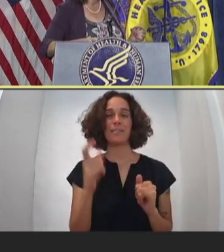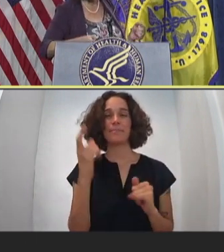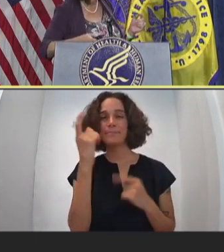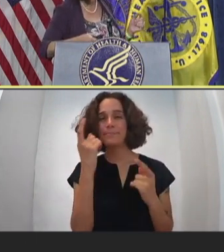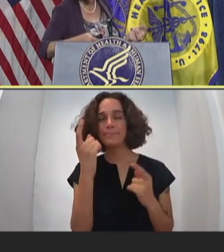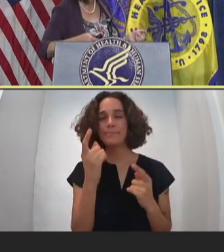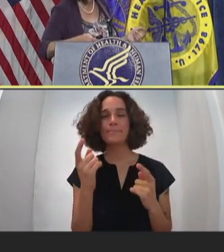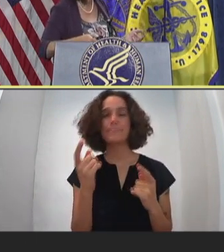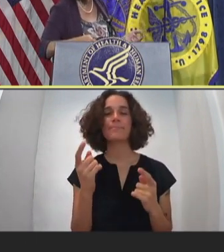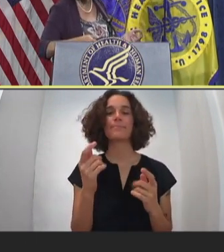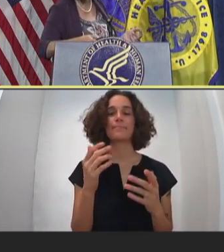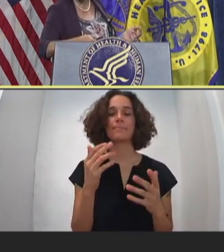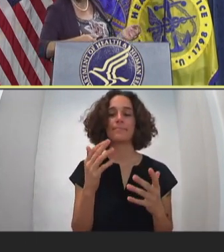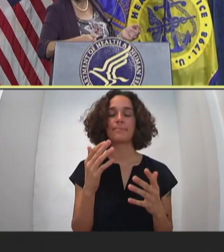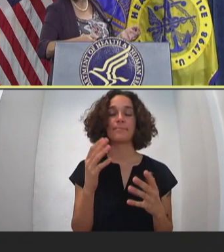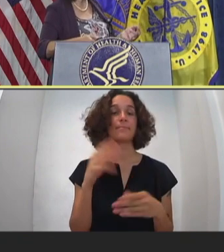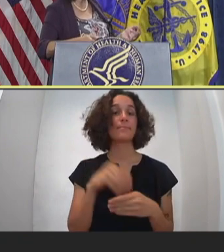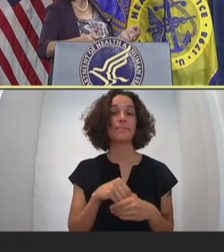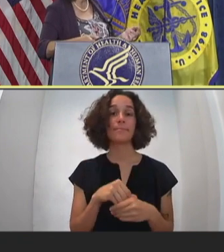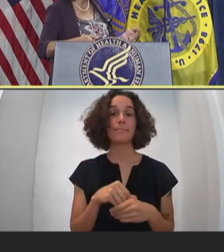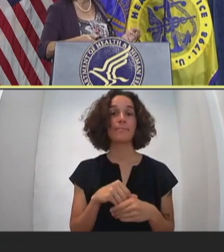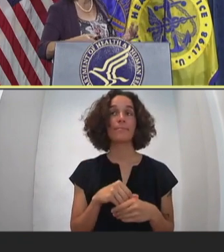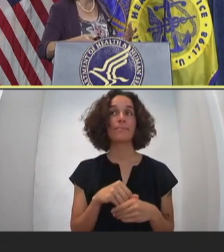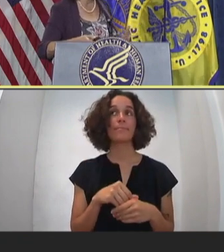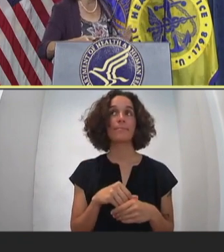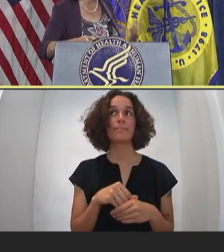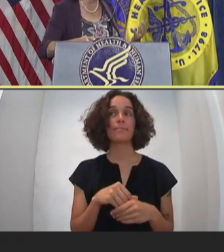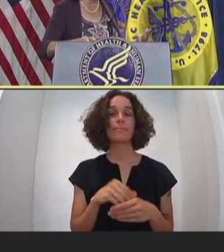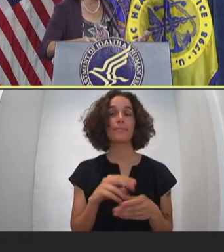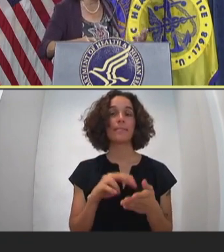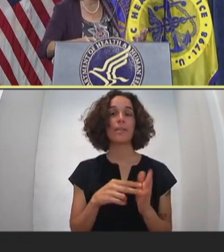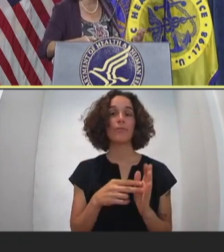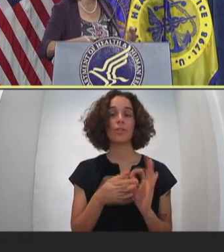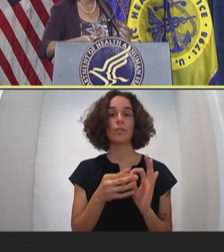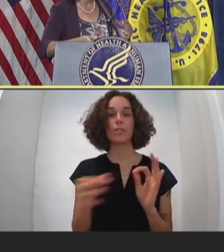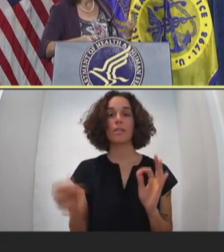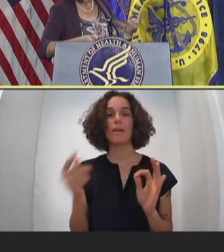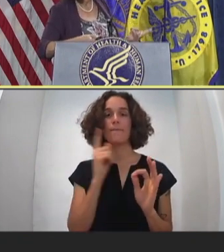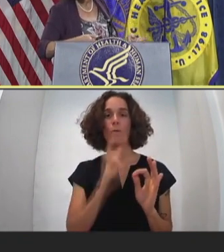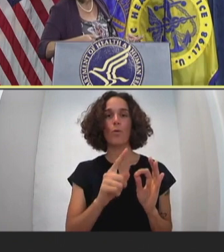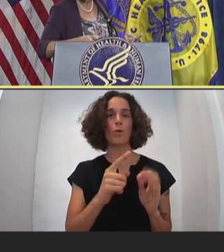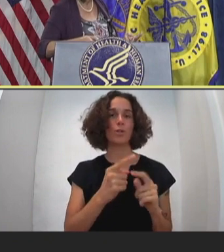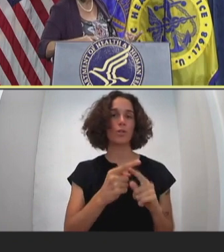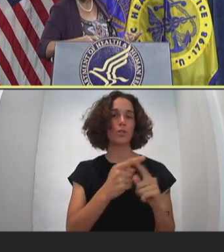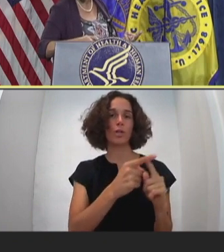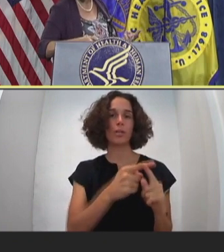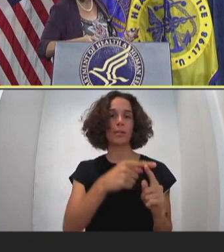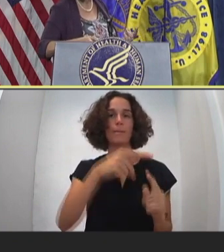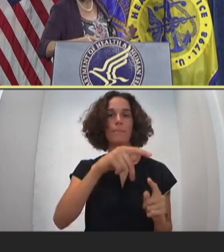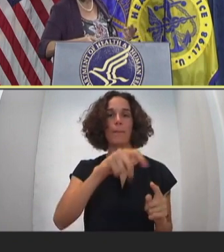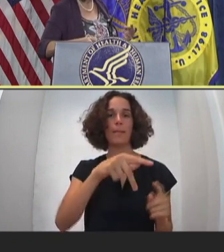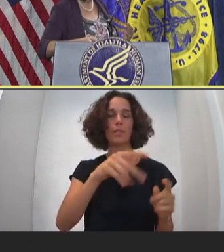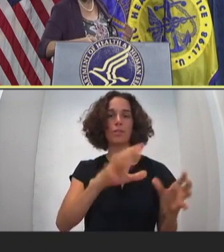And those include definition of the target populations, the types of delivery strategies that